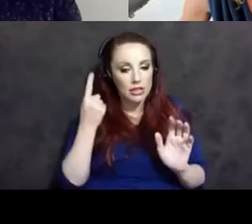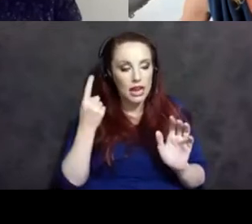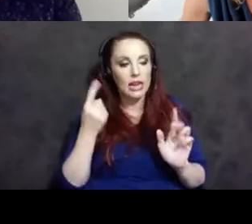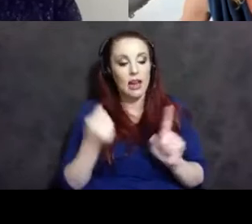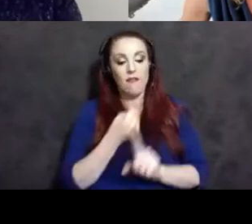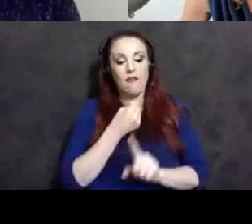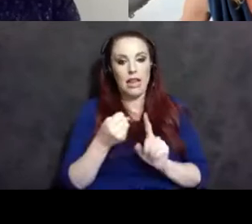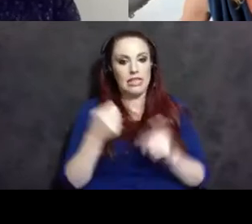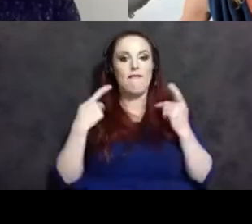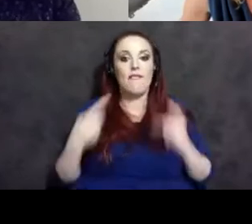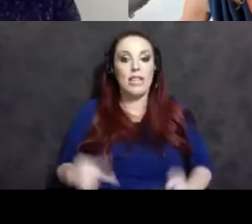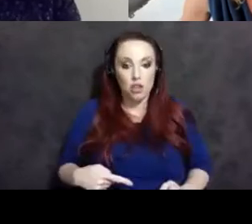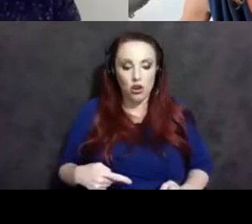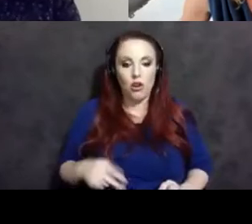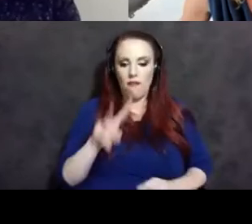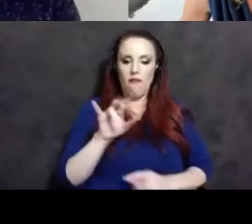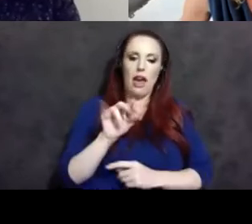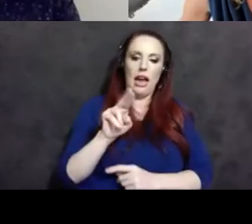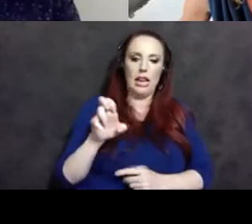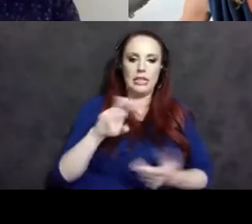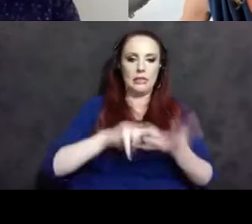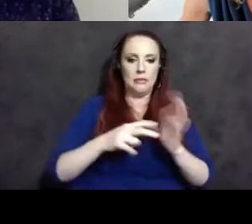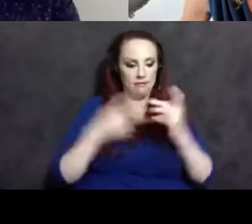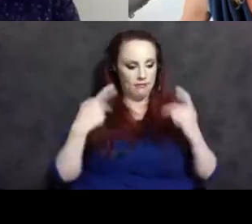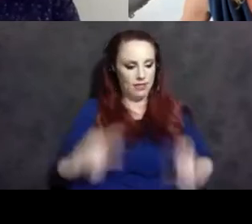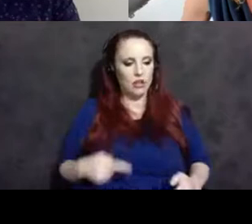which is also a type of supremacist thinking. That the physical real is all that is.